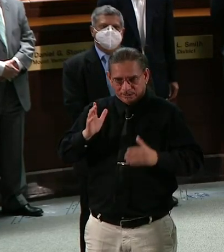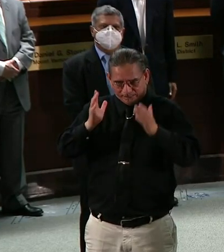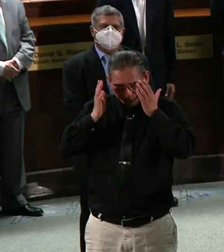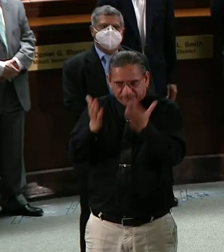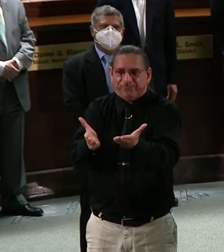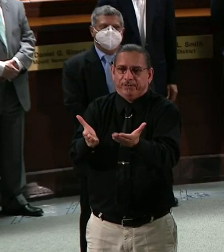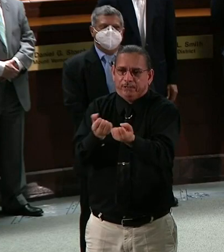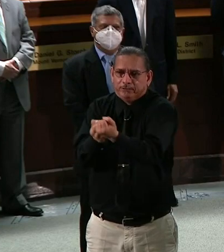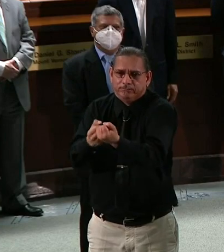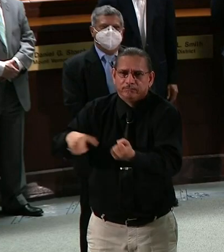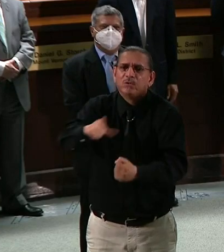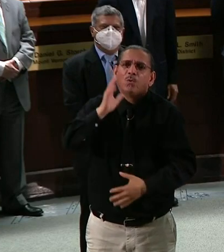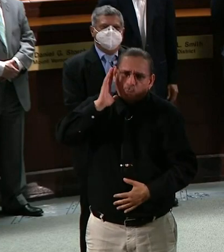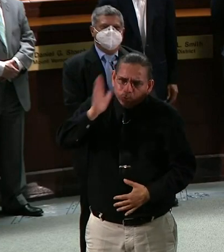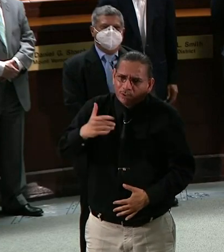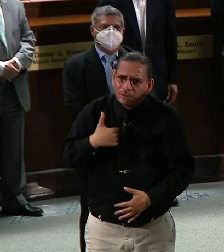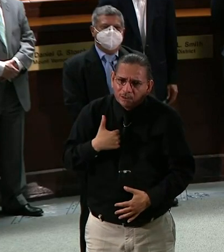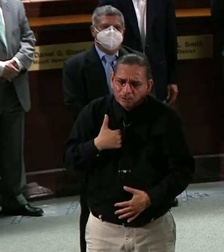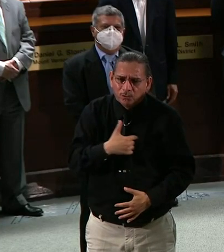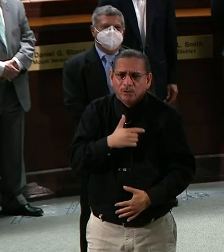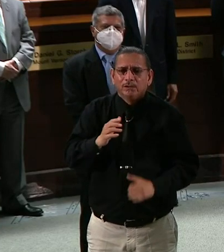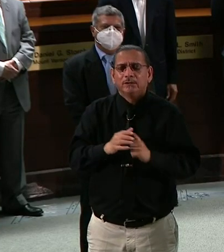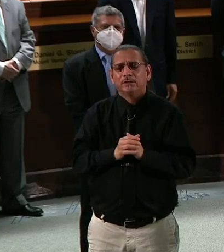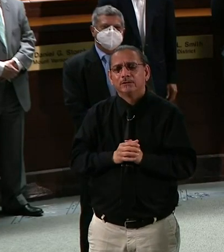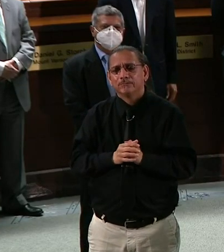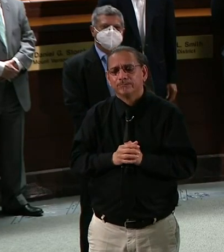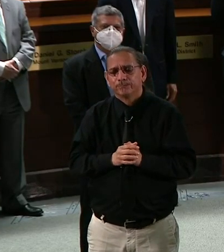NORFOLK. HARRISON WHAT CAN WE